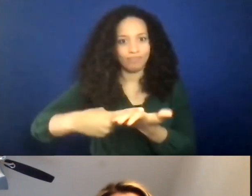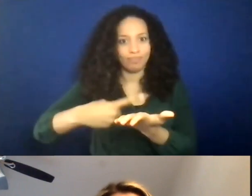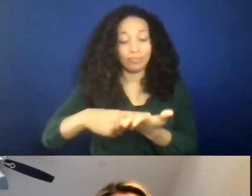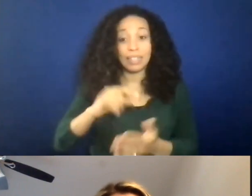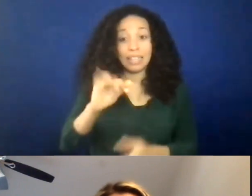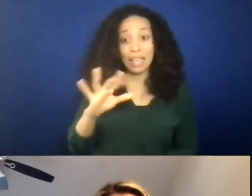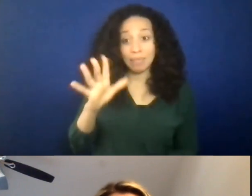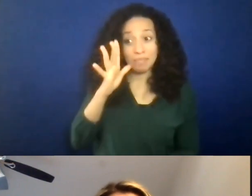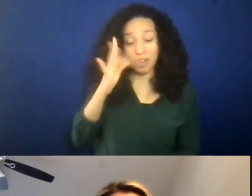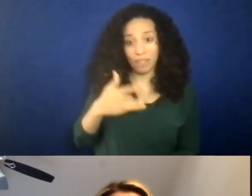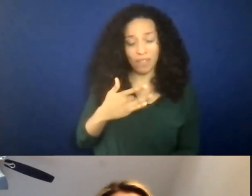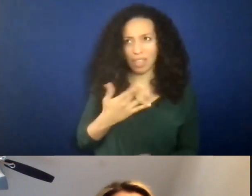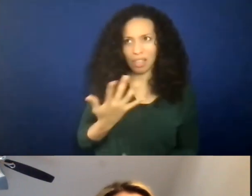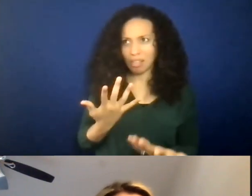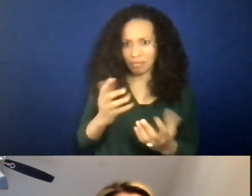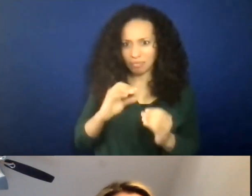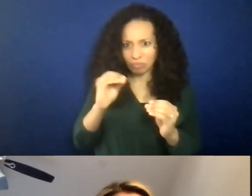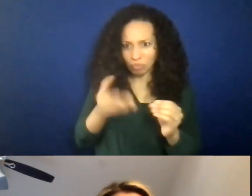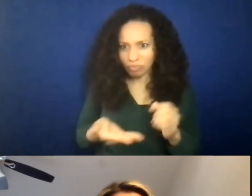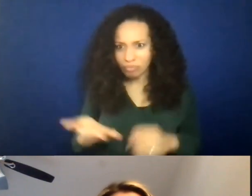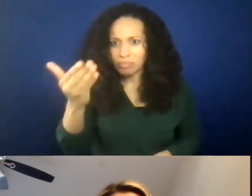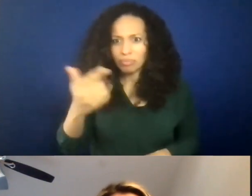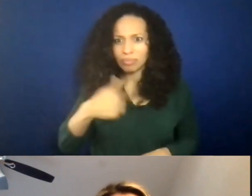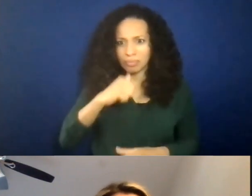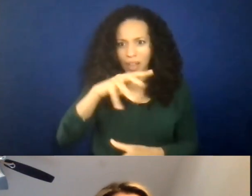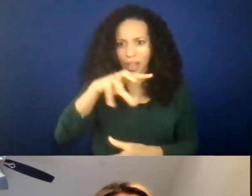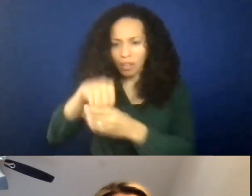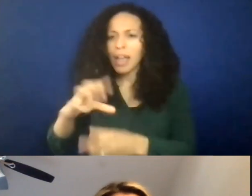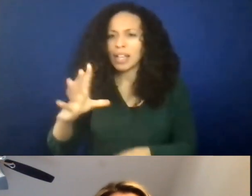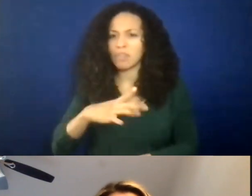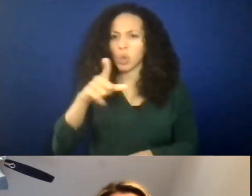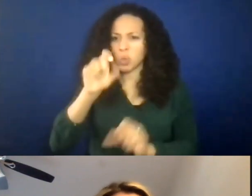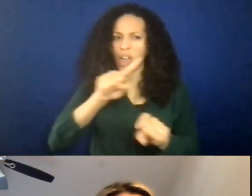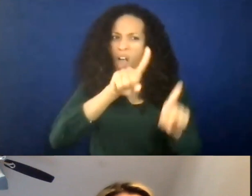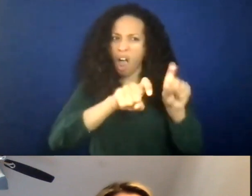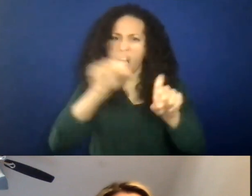it's okay to ask other professionals in the field: doctors and treating physicians,